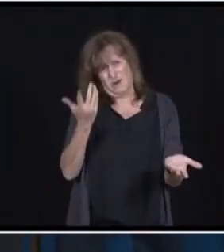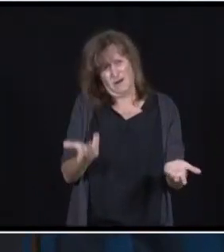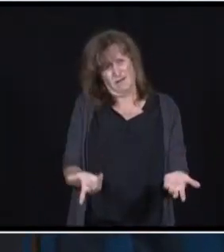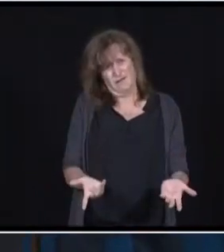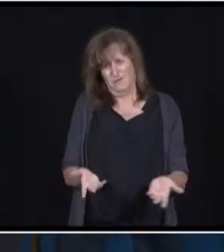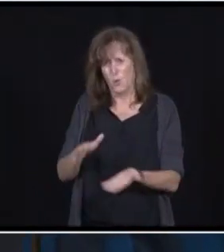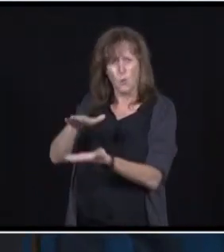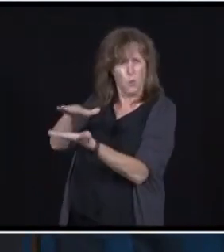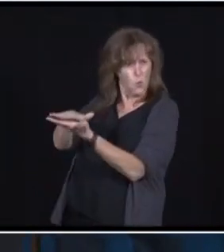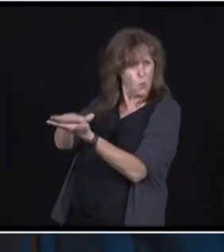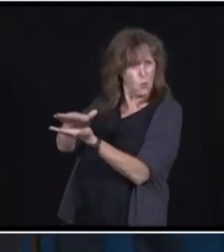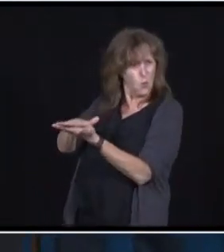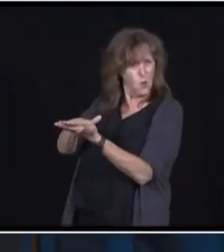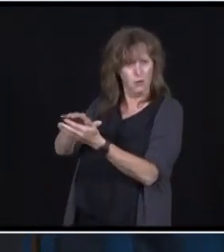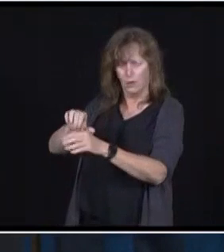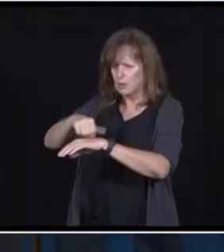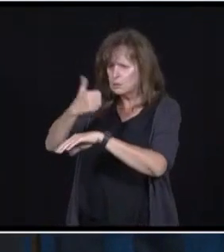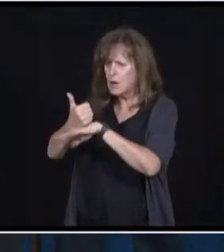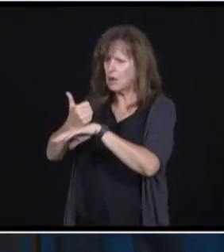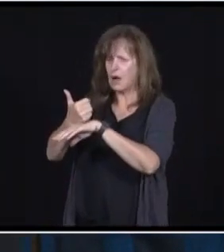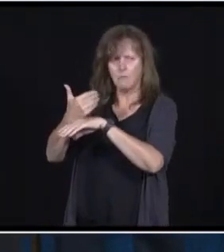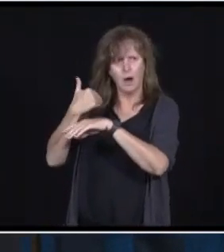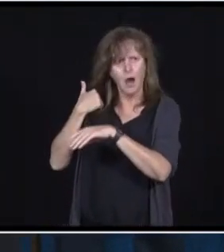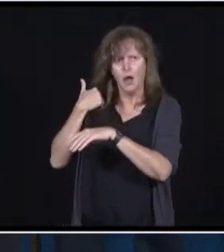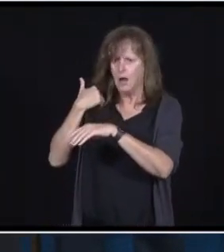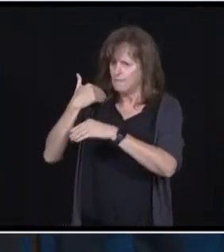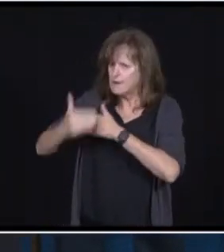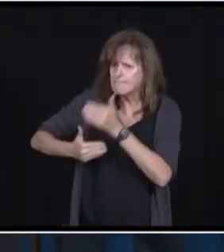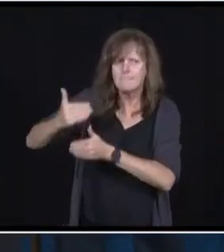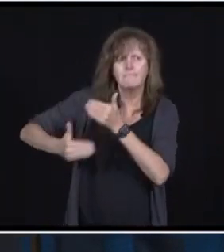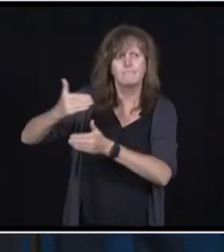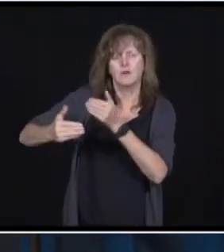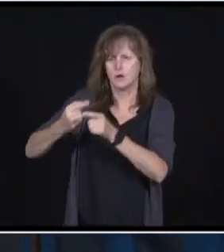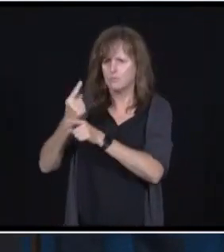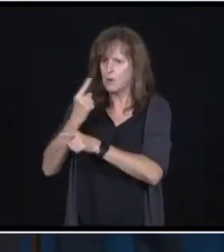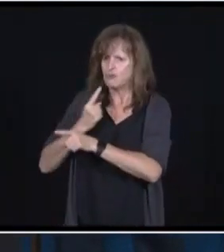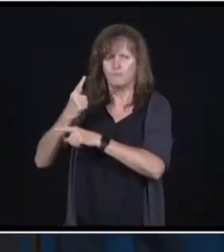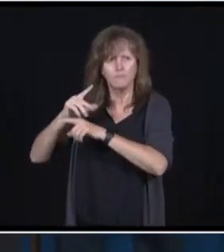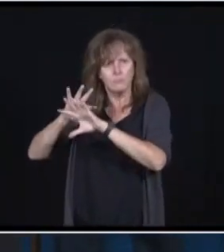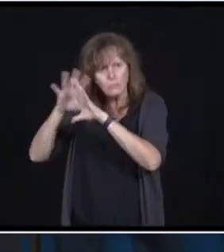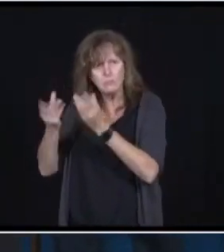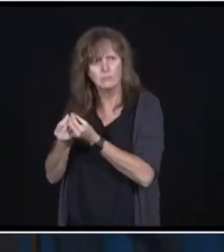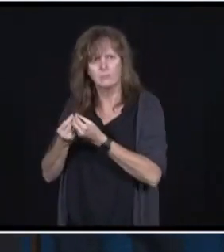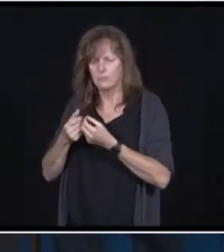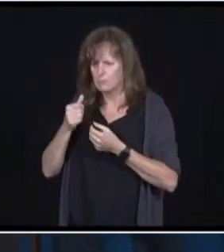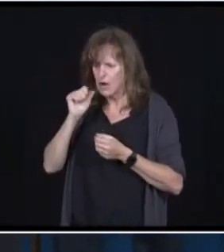medical view of the differences between the two. Thank you premier and minister. If I answer the questions really well.